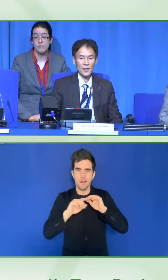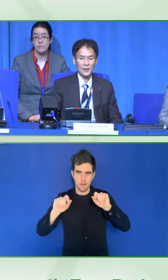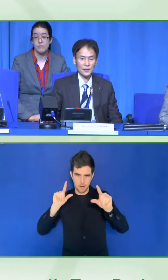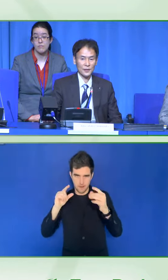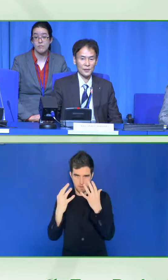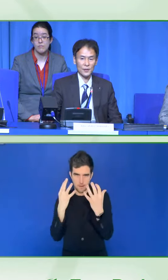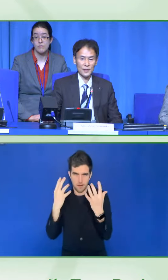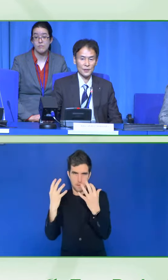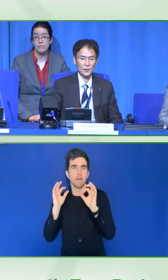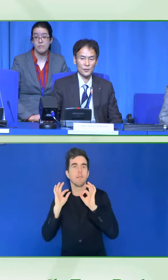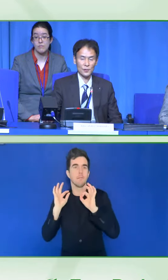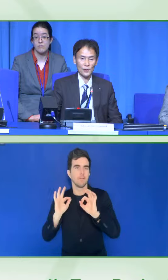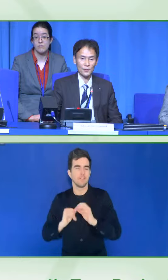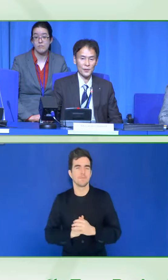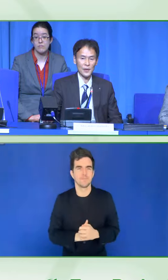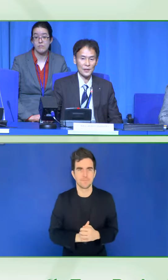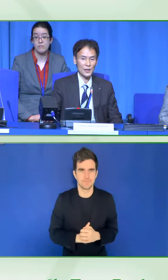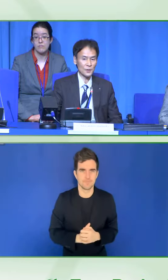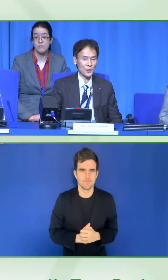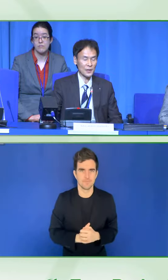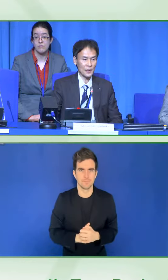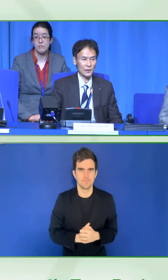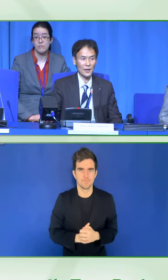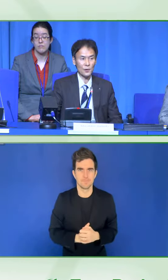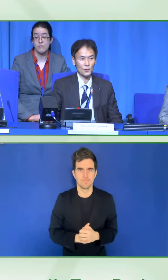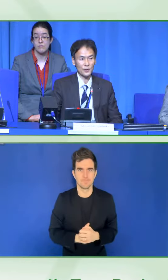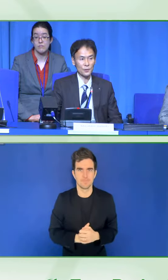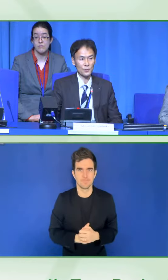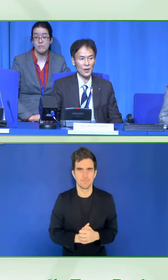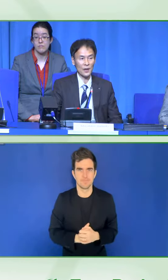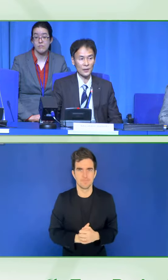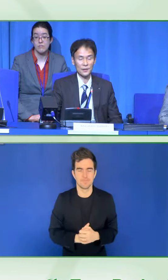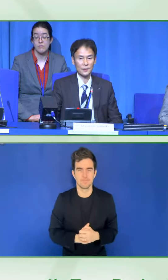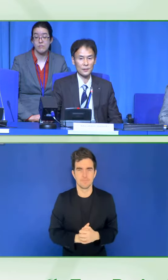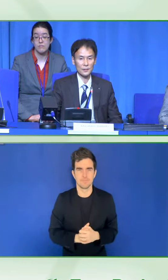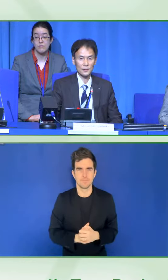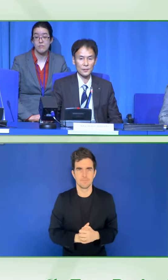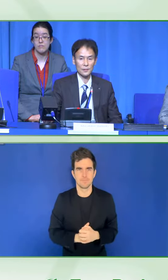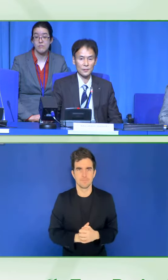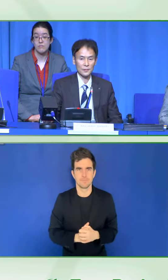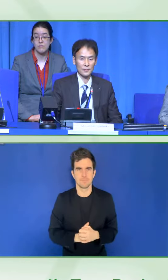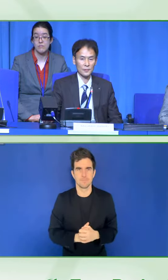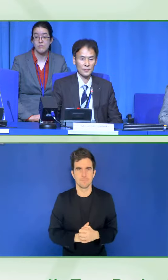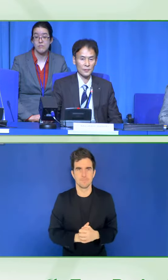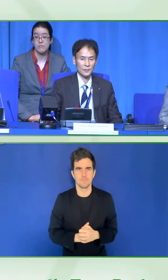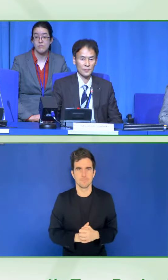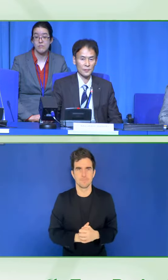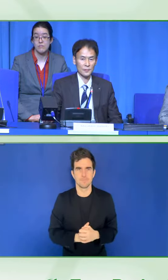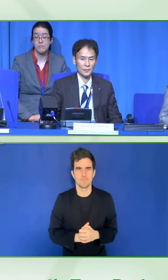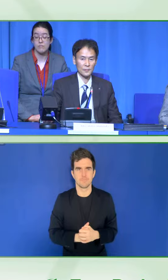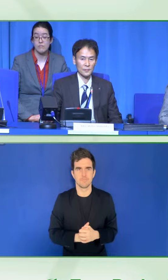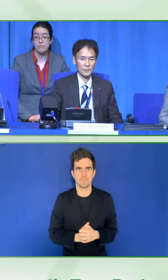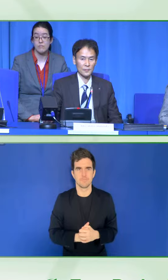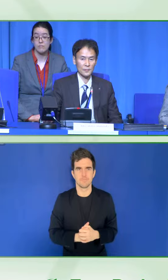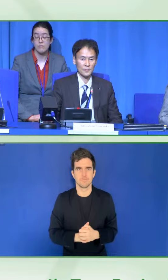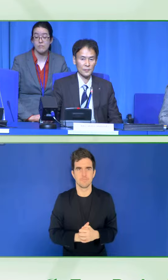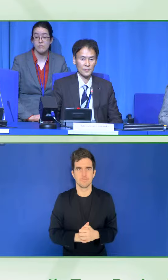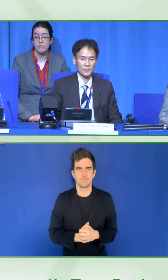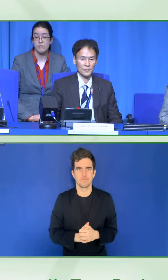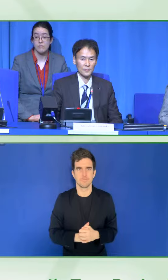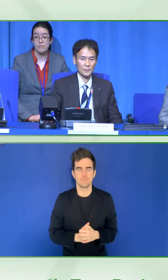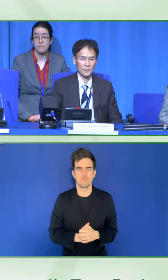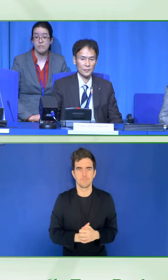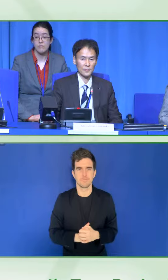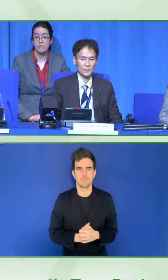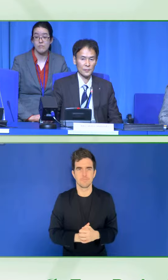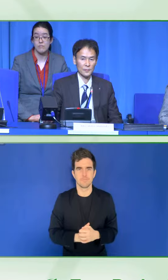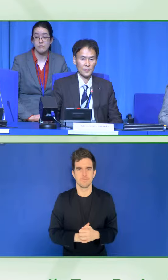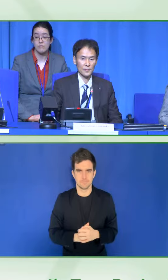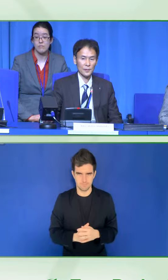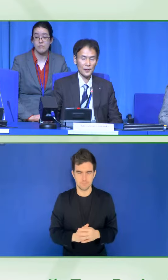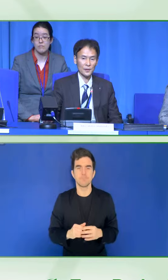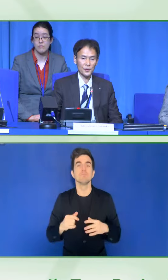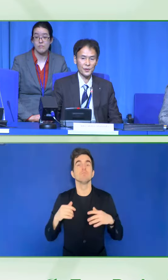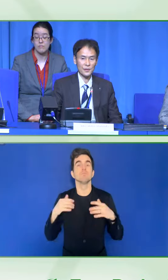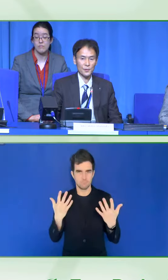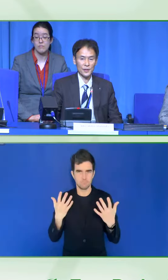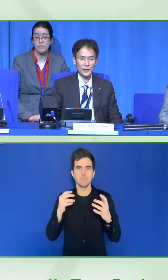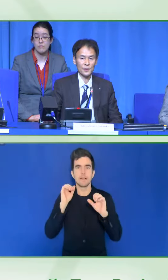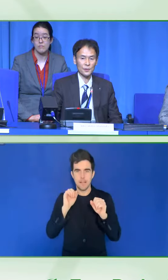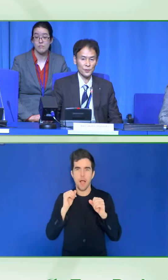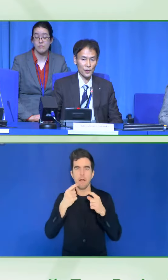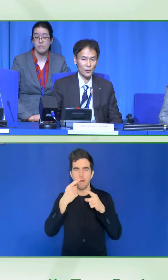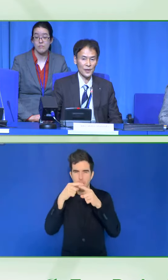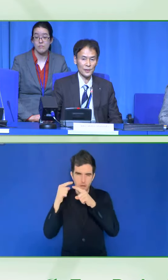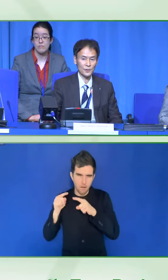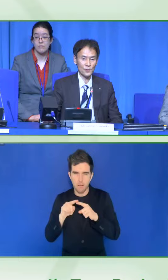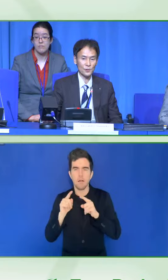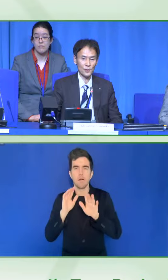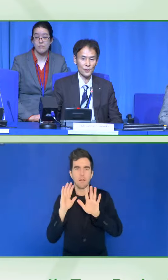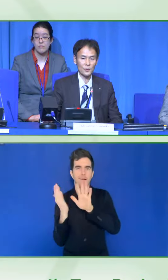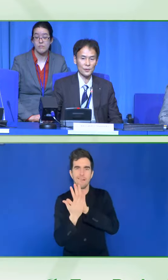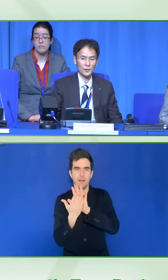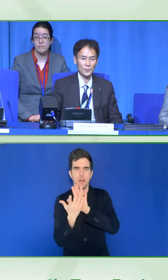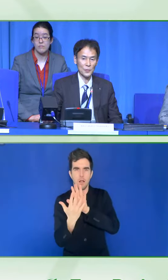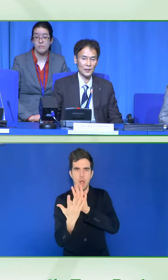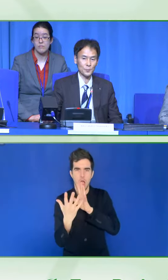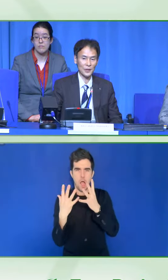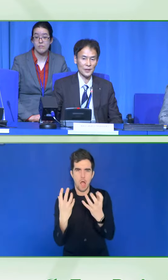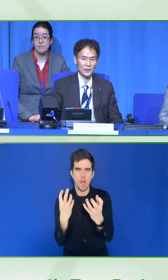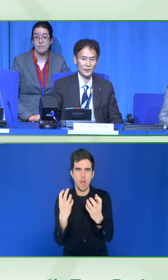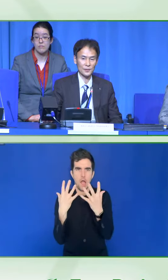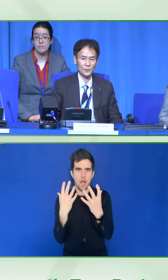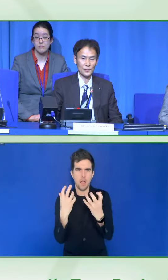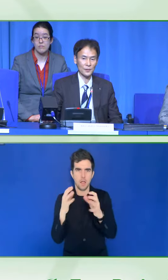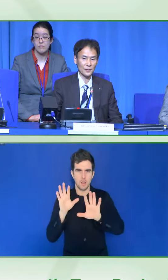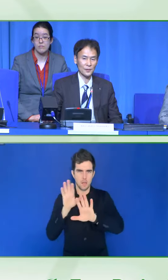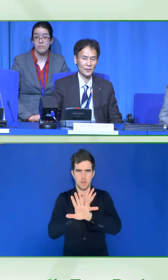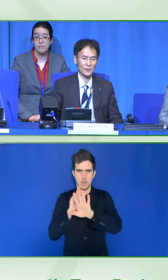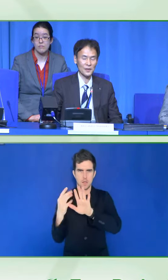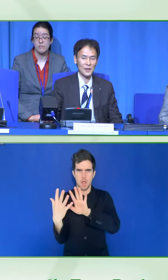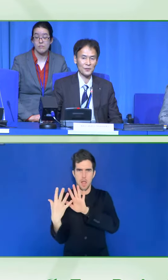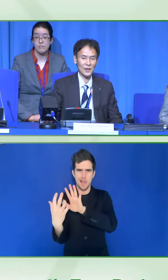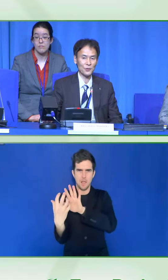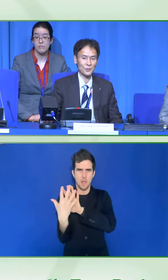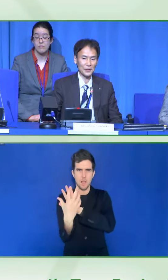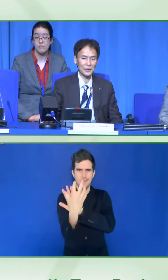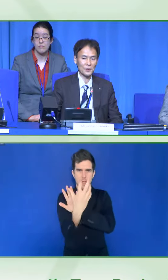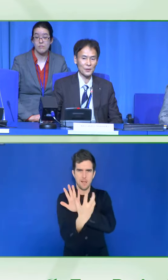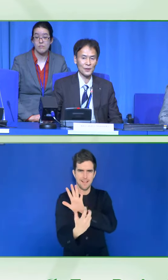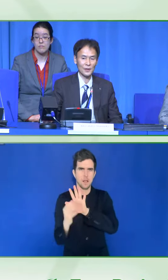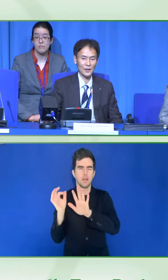For example, the National Weather Service webpage in the US.